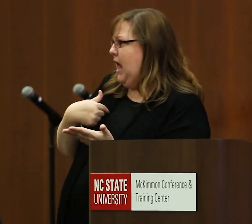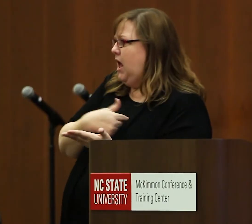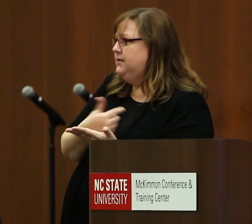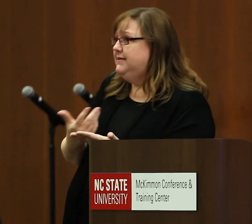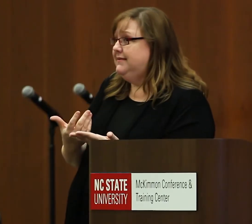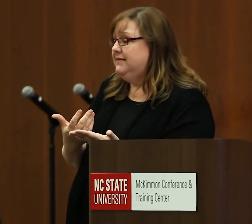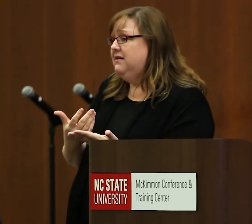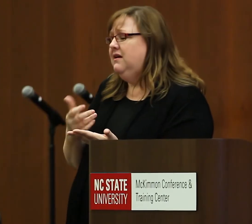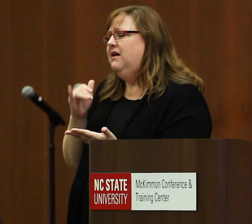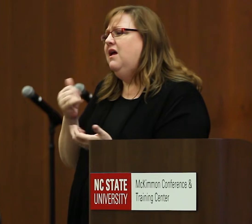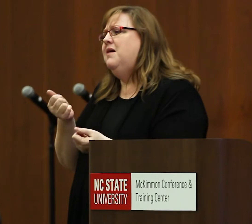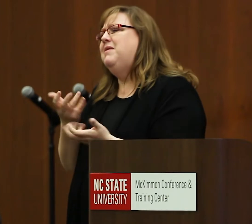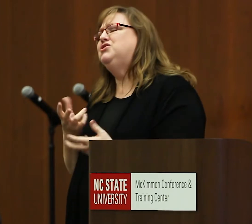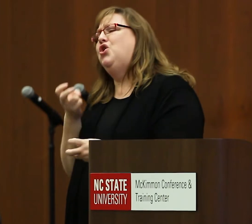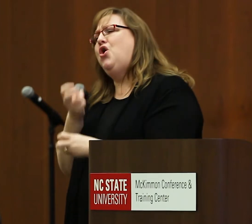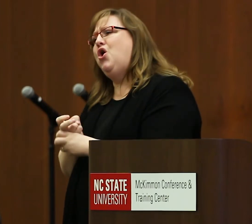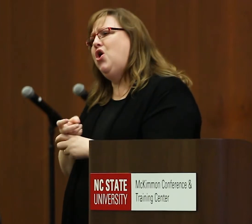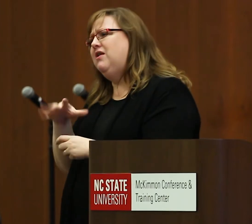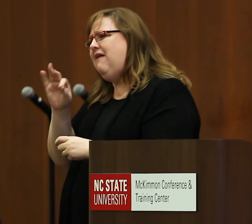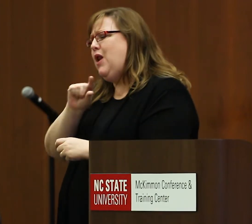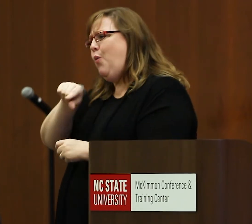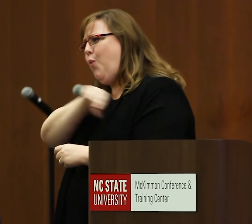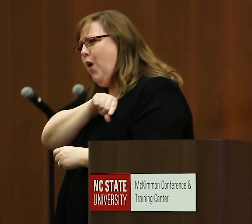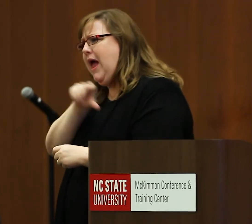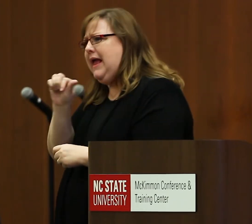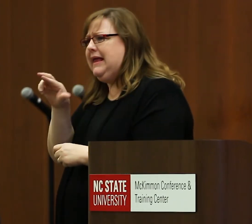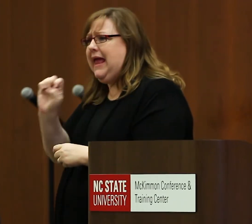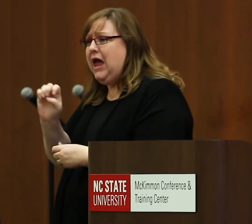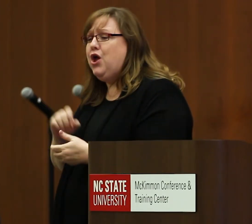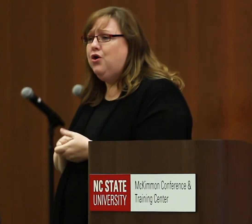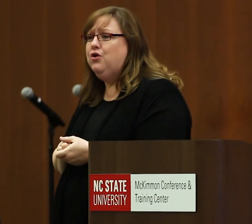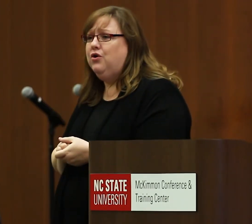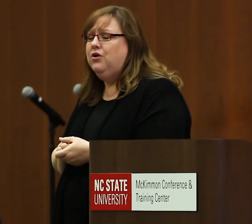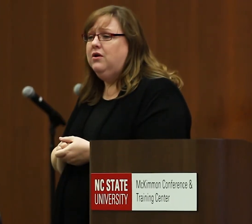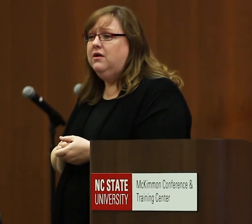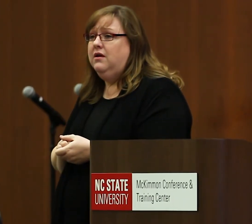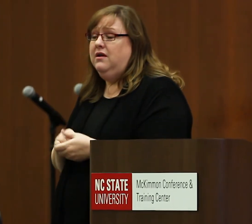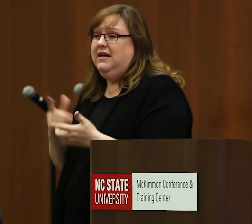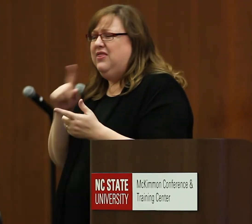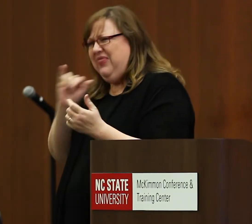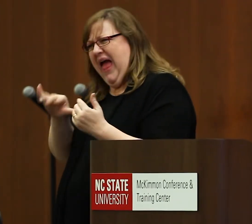it really hard to find quality care which adds to the stress and caring for